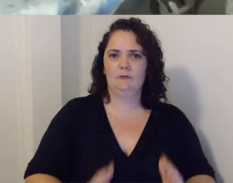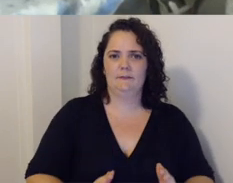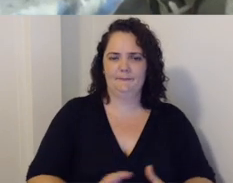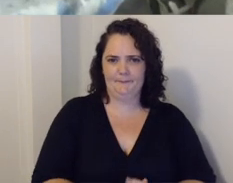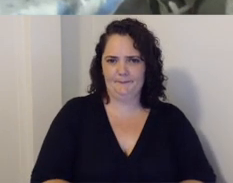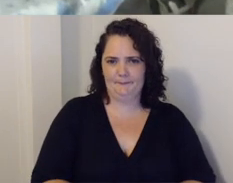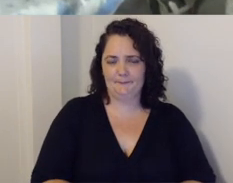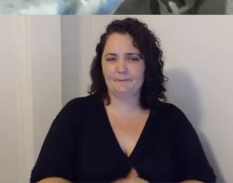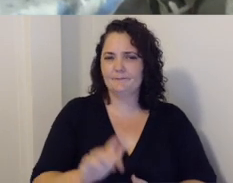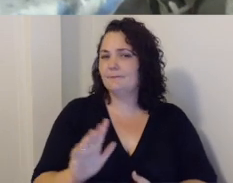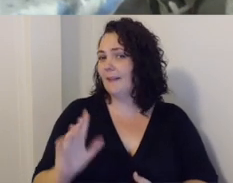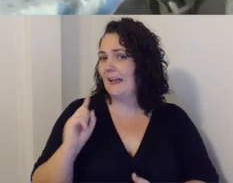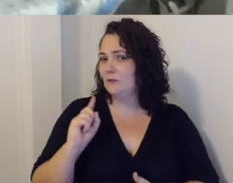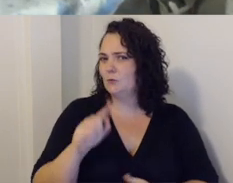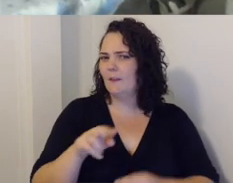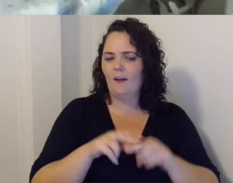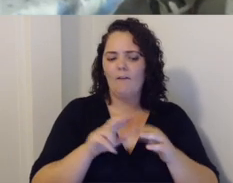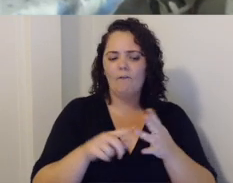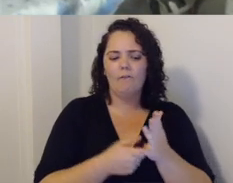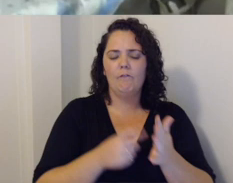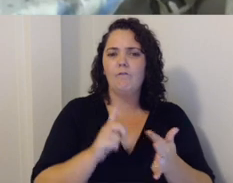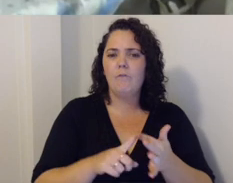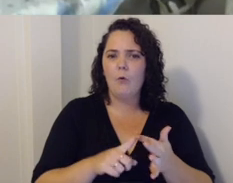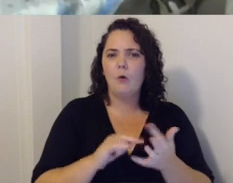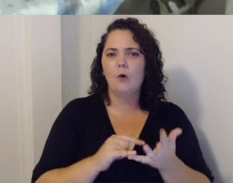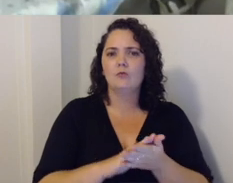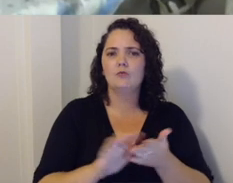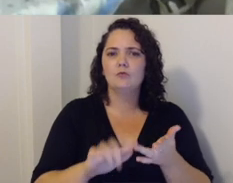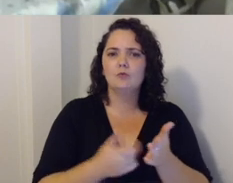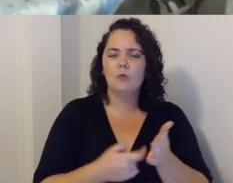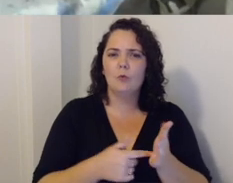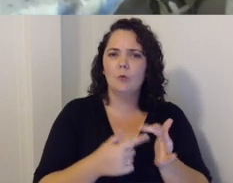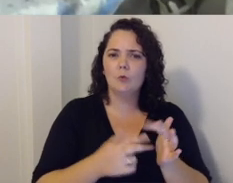with us last week for foreshortening but even with those mapping lines, try to build shapes